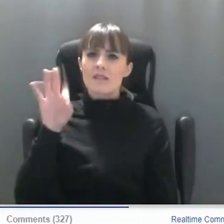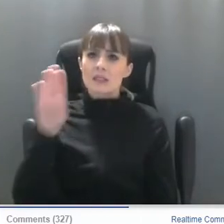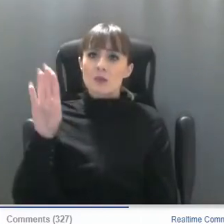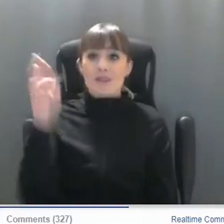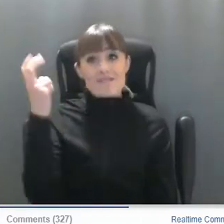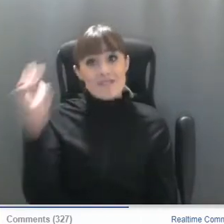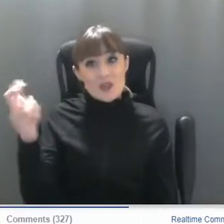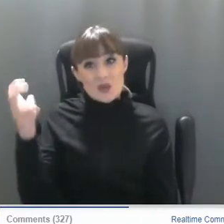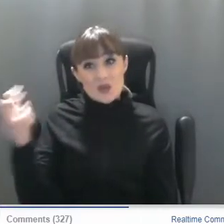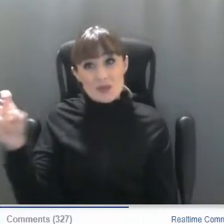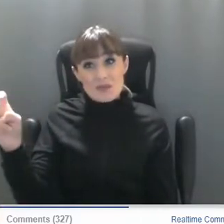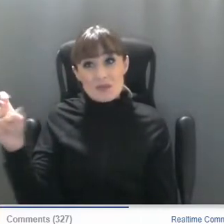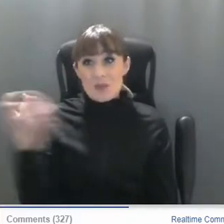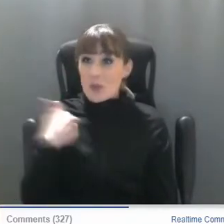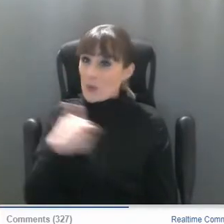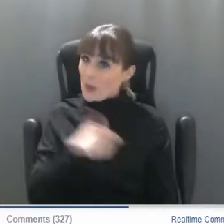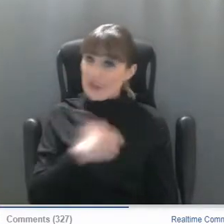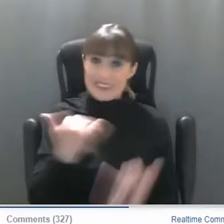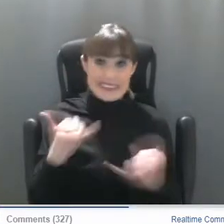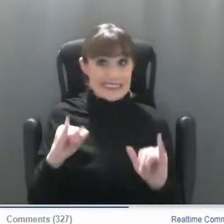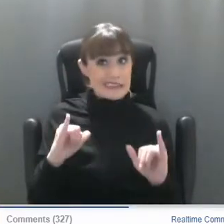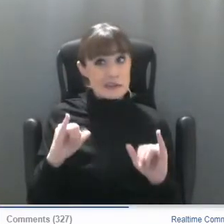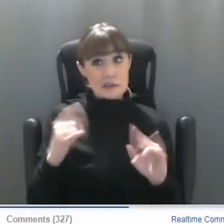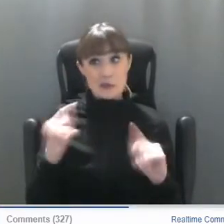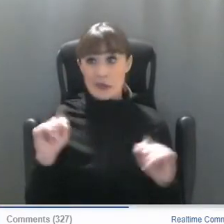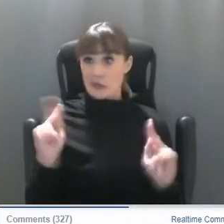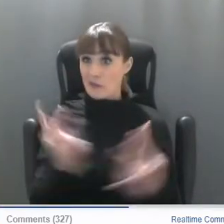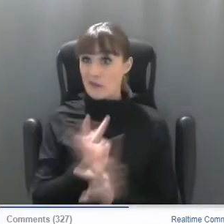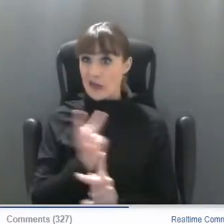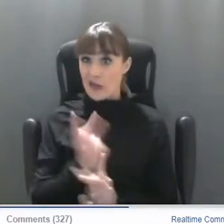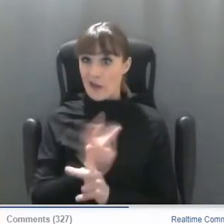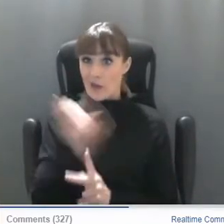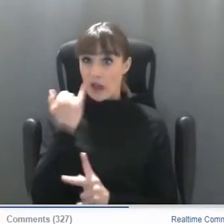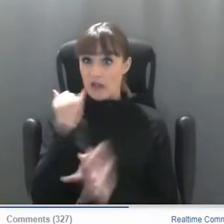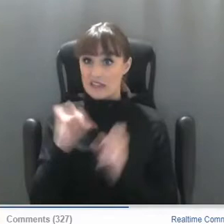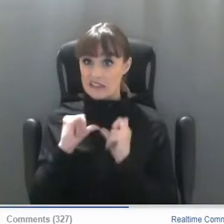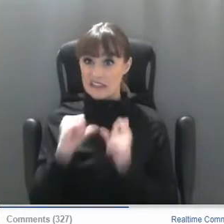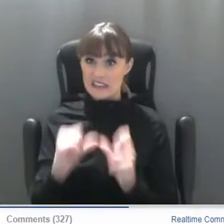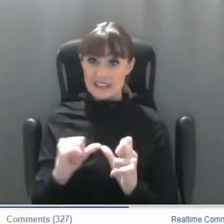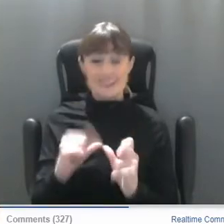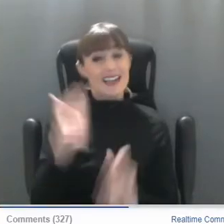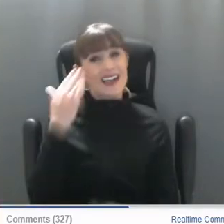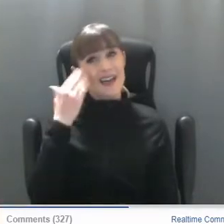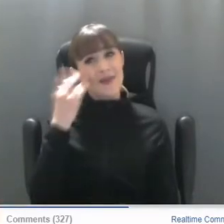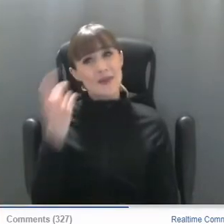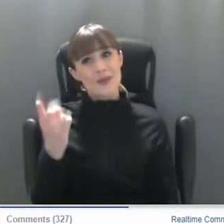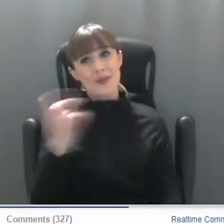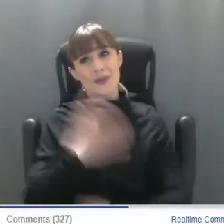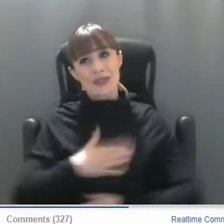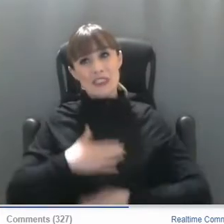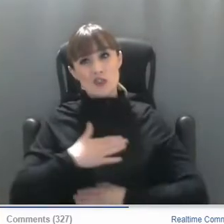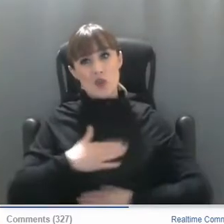about them. I love that you've enjoyed them. So we're still kind of trying to see if we can get another shot of the Bears.